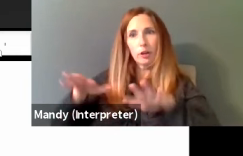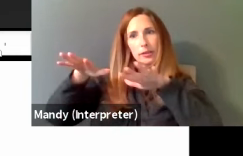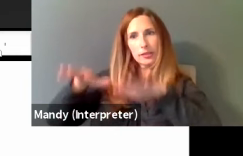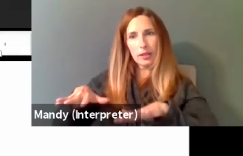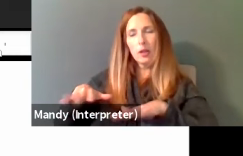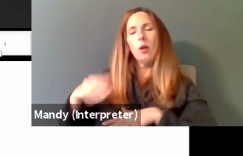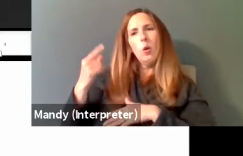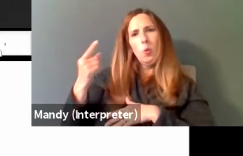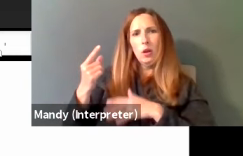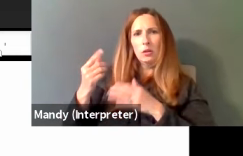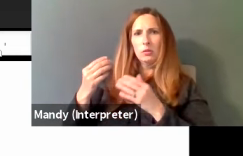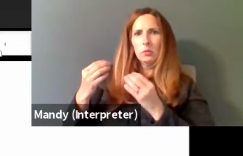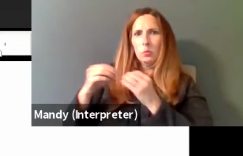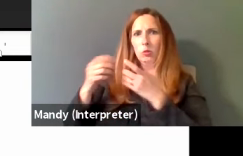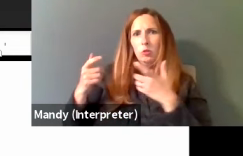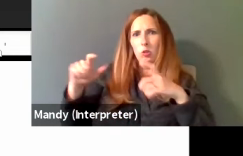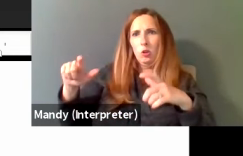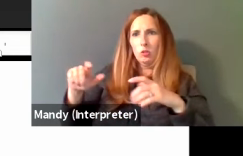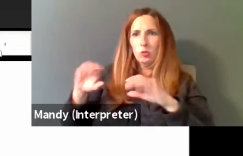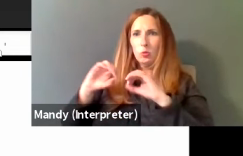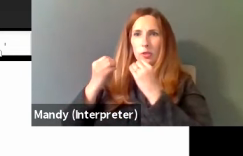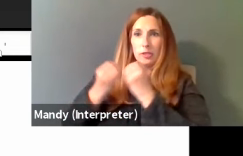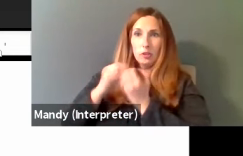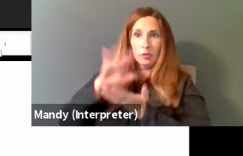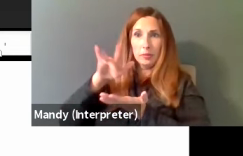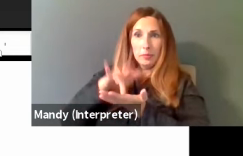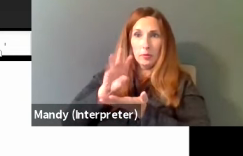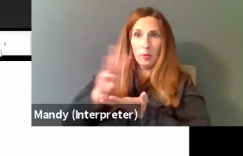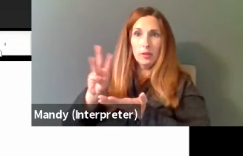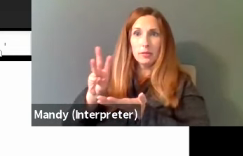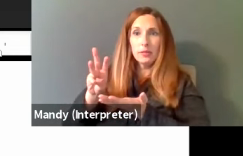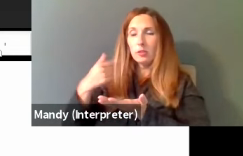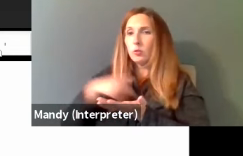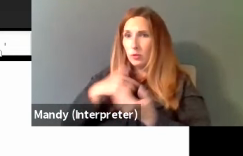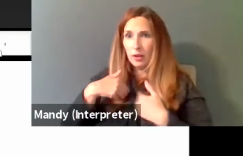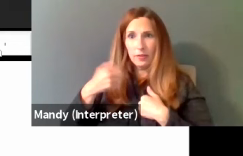of the larger organizations in the Midwest actually, we have several here in Indiana